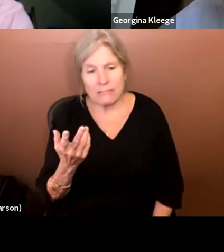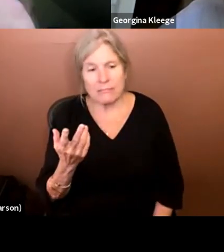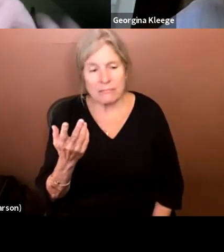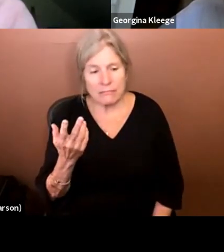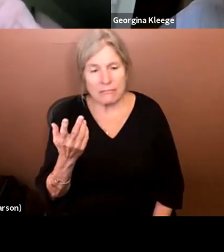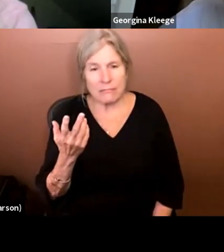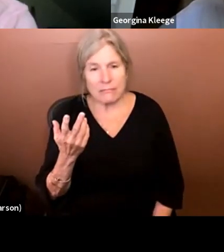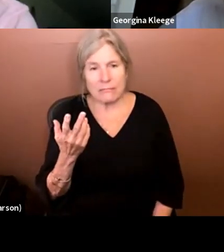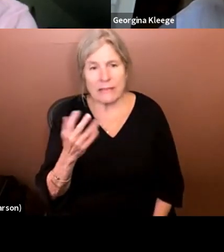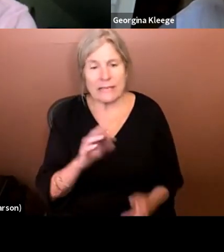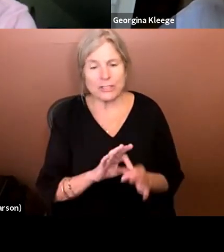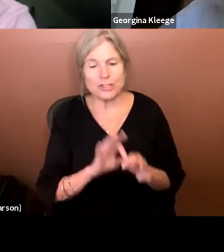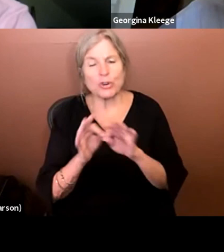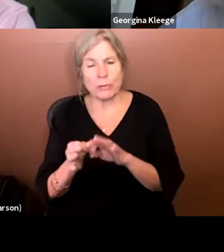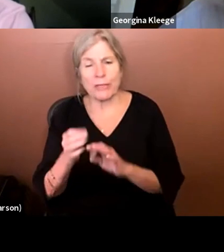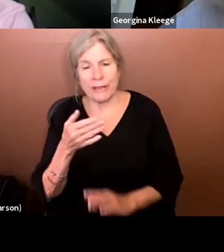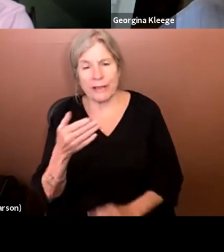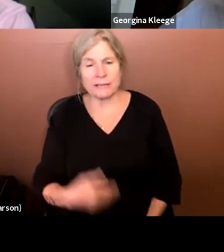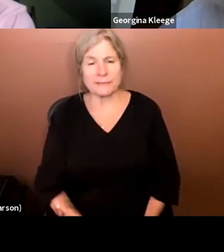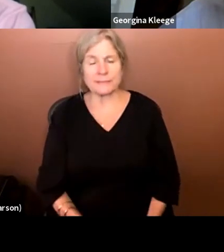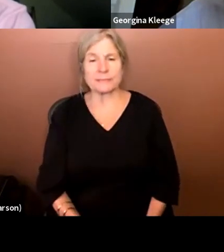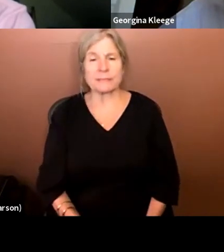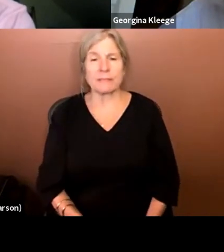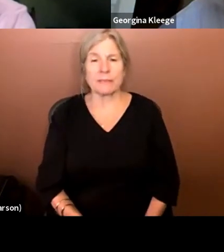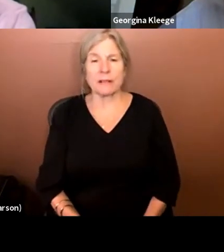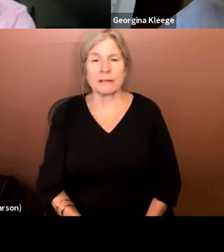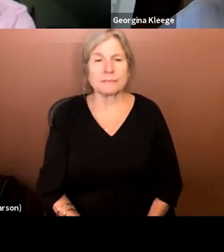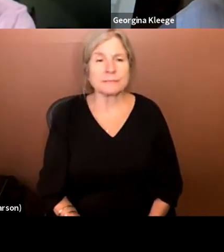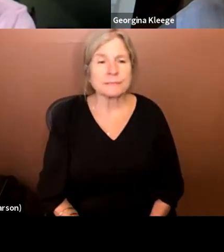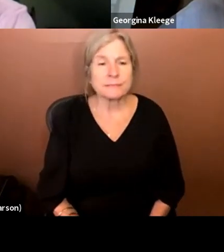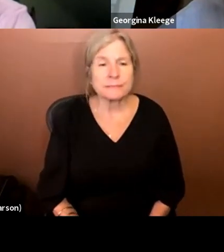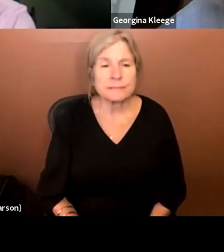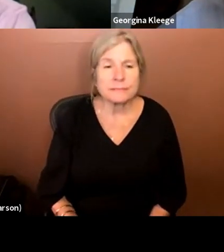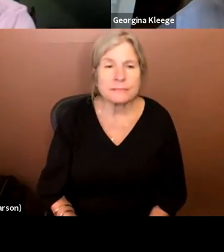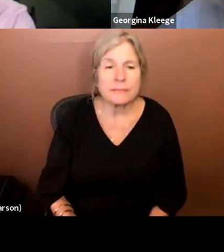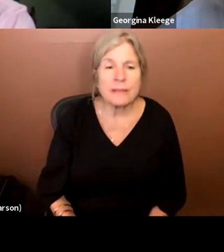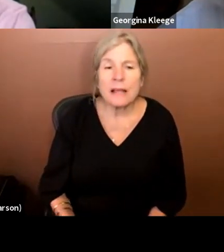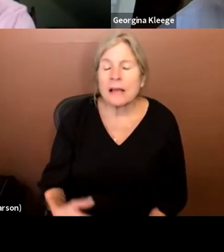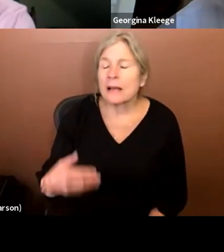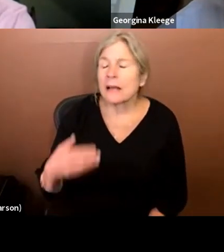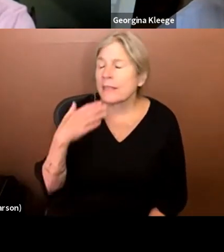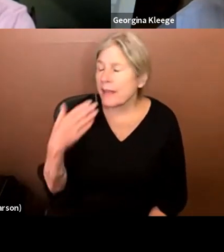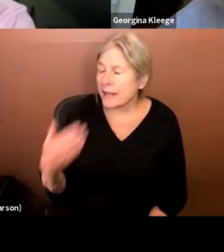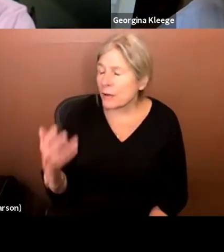interpret things. Georgina Kleege: Yeah. Thank you. Wow, I think we'